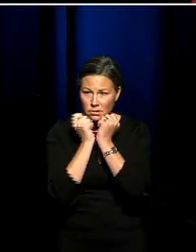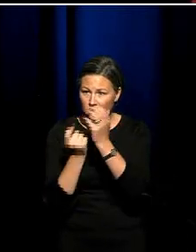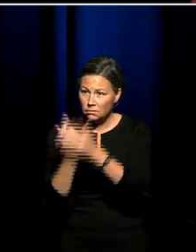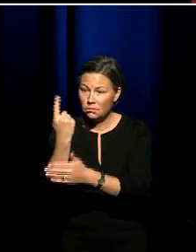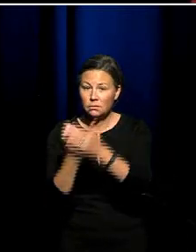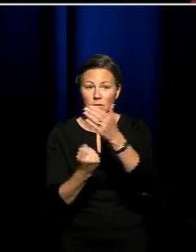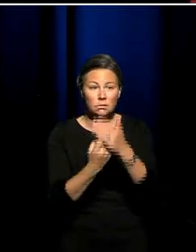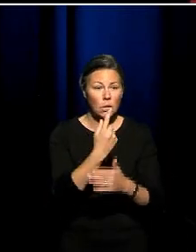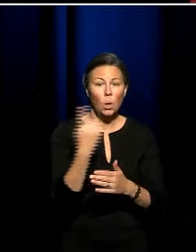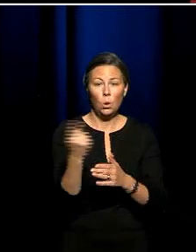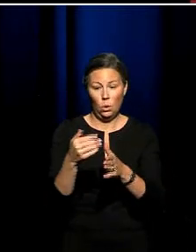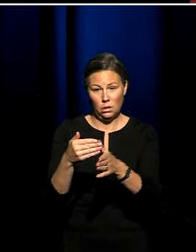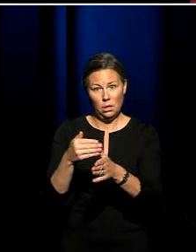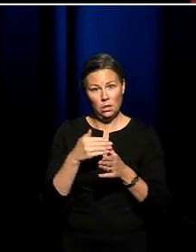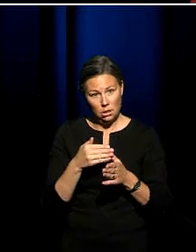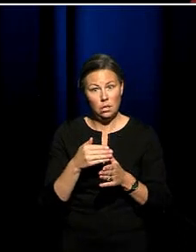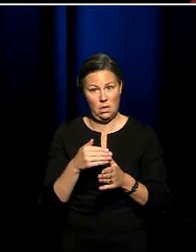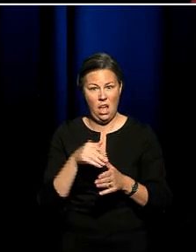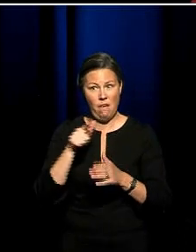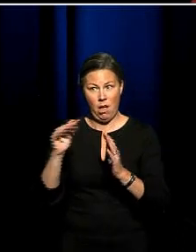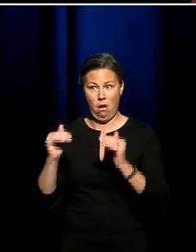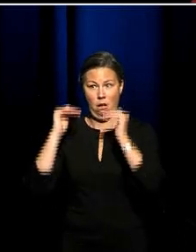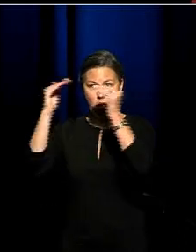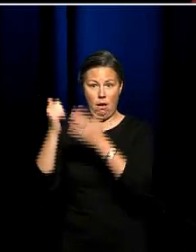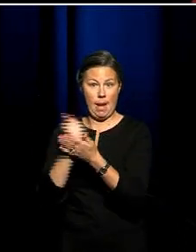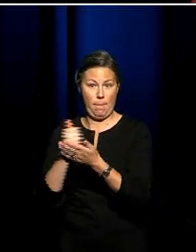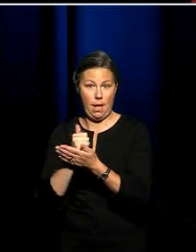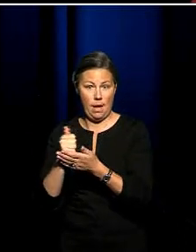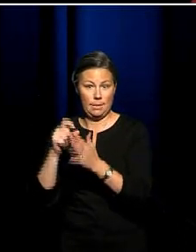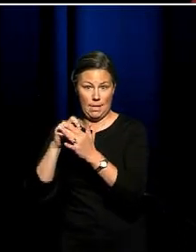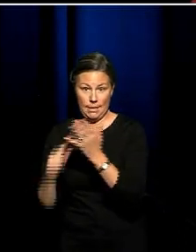levels of disability than non-Indigenous people the evidence also demonstrates